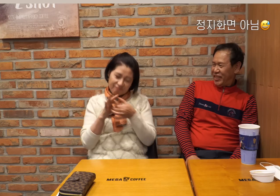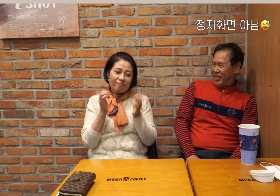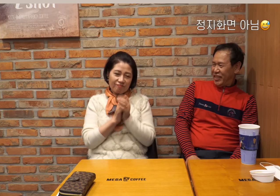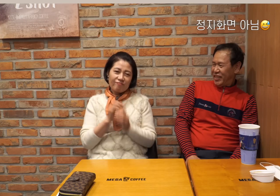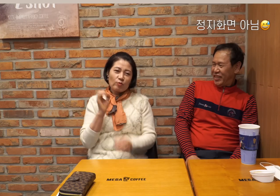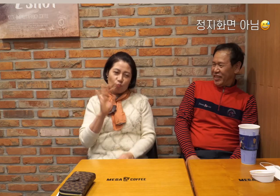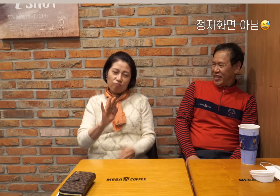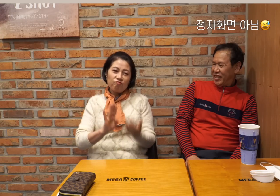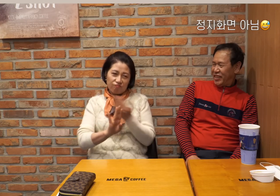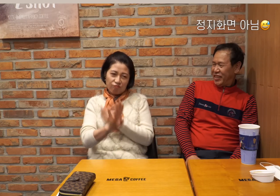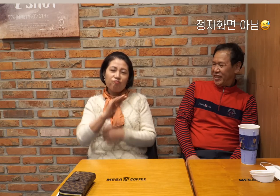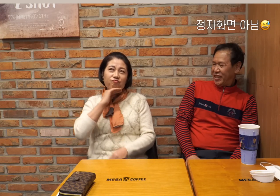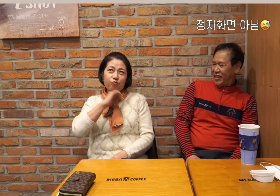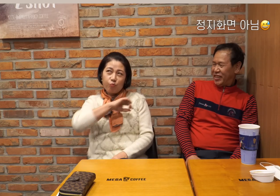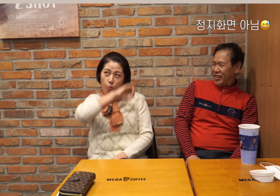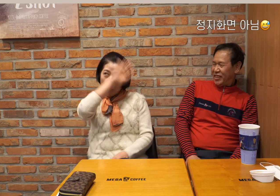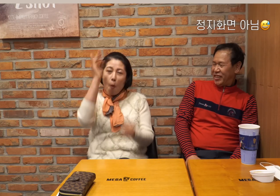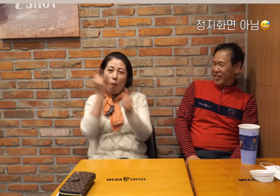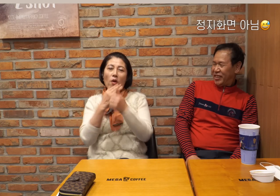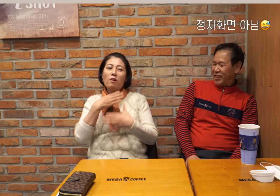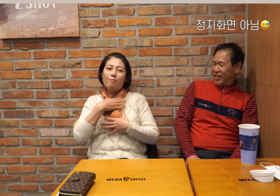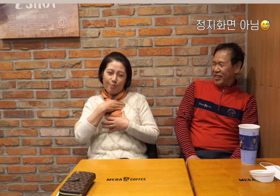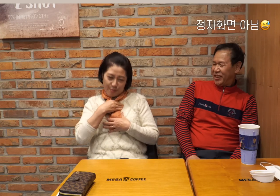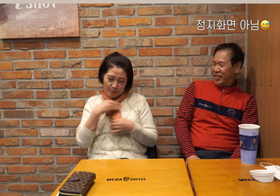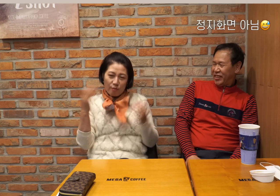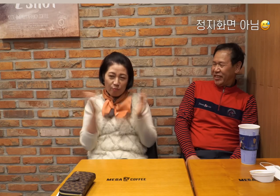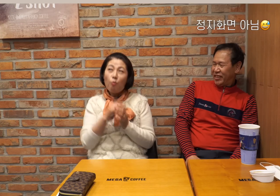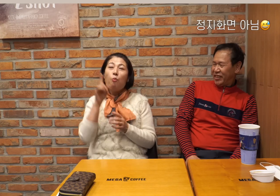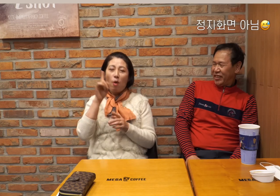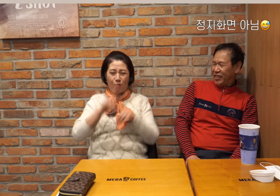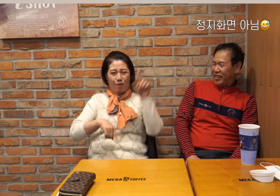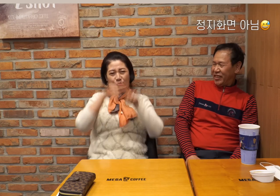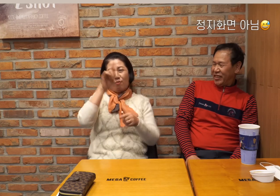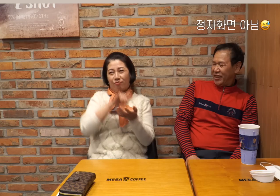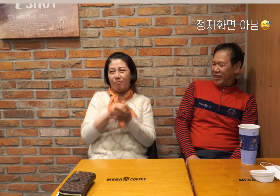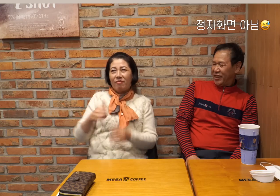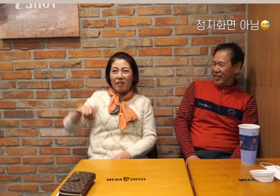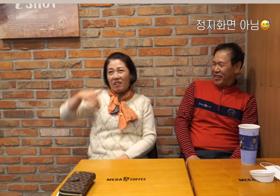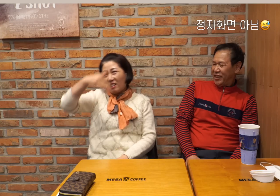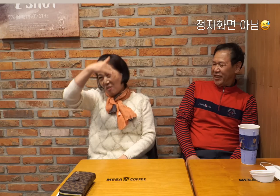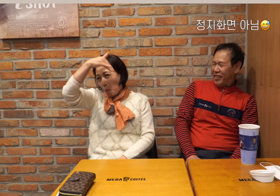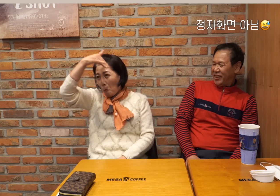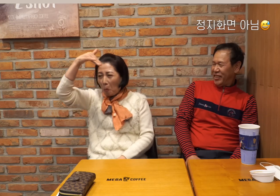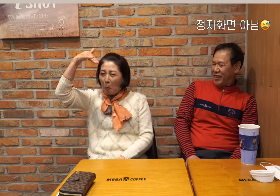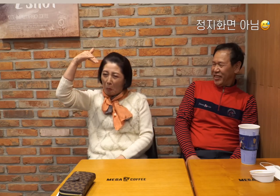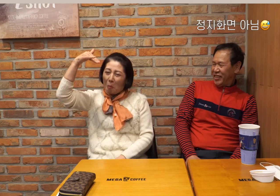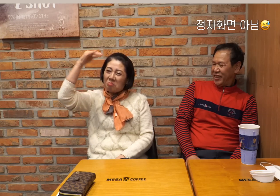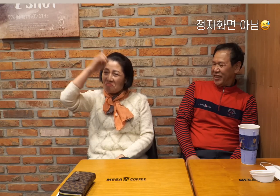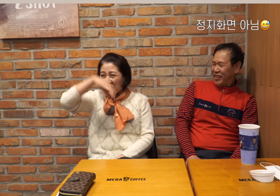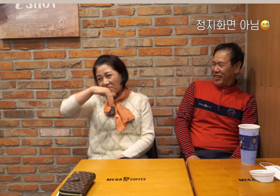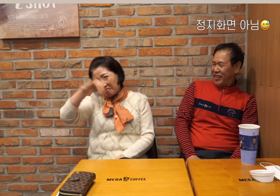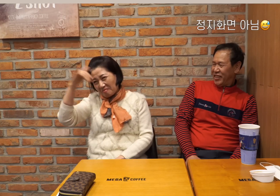The wedding was held safely, and the honeymoon went to Mokpo.